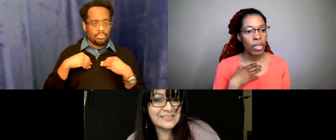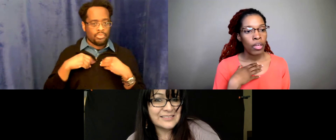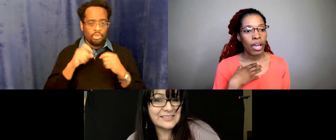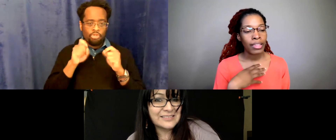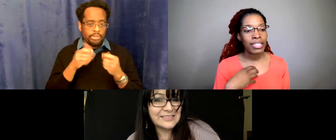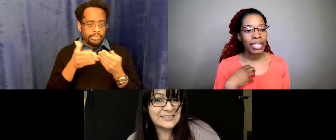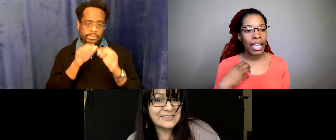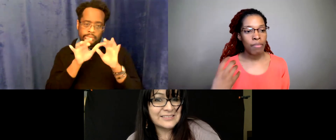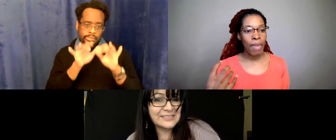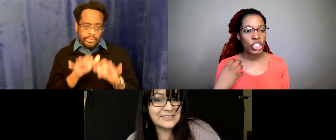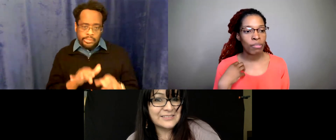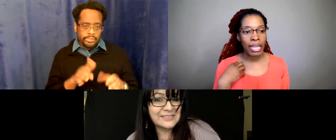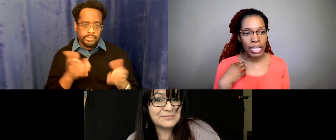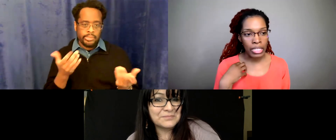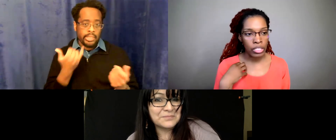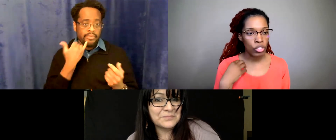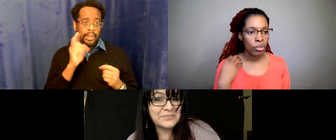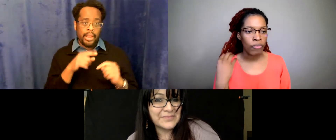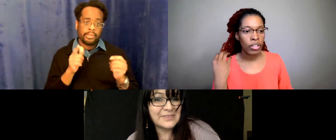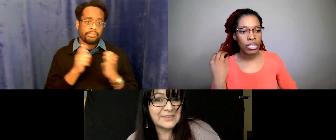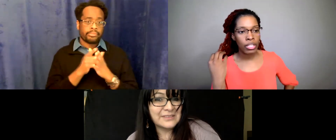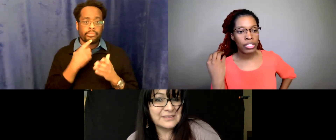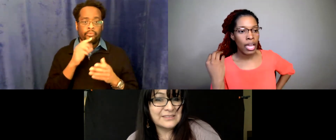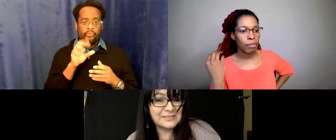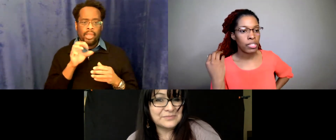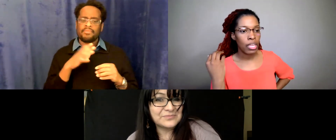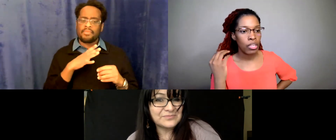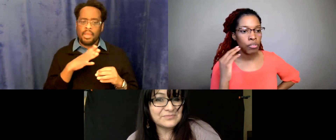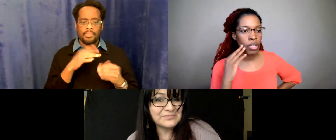uh this client matches my needs you could very easily type and say you know